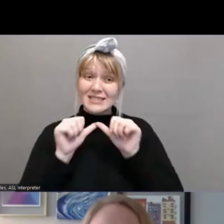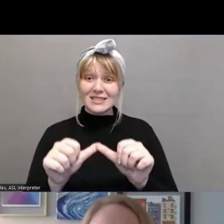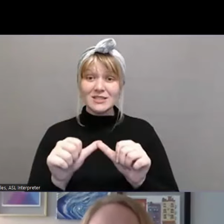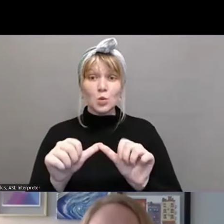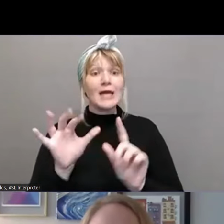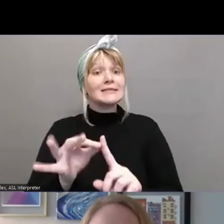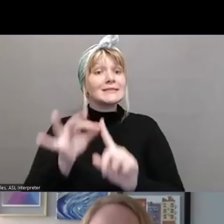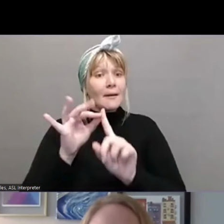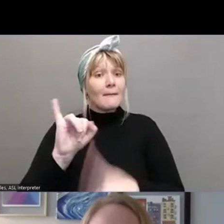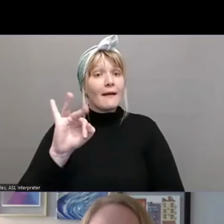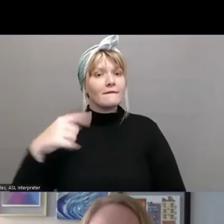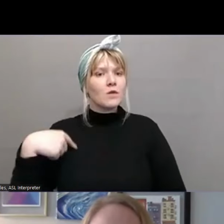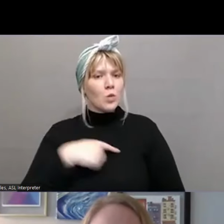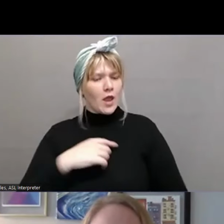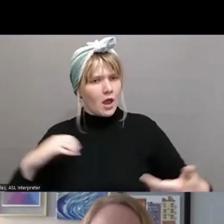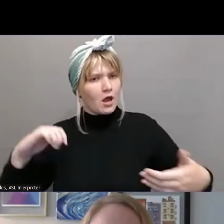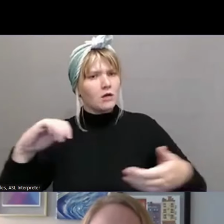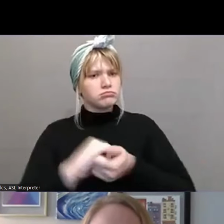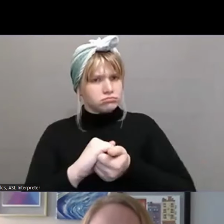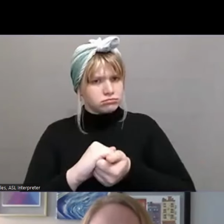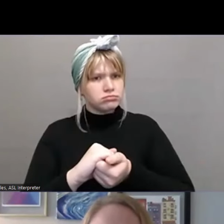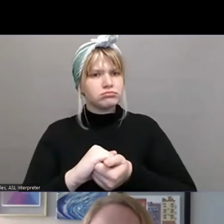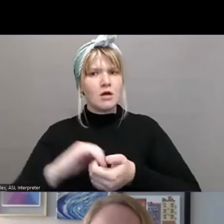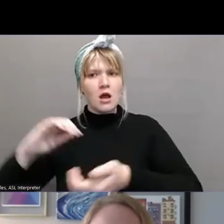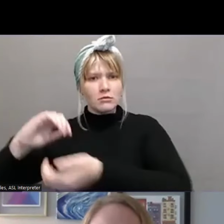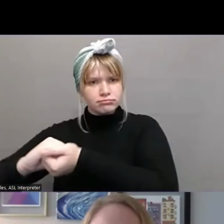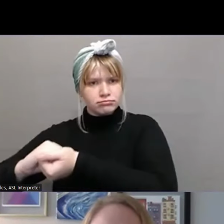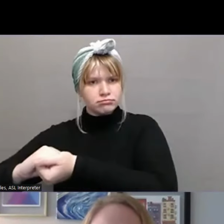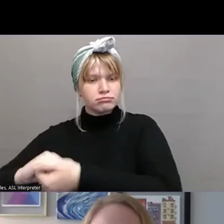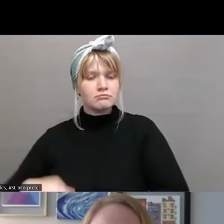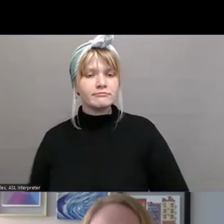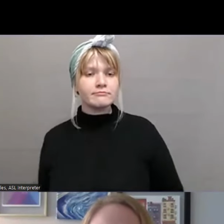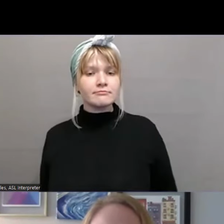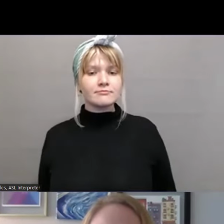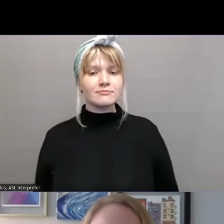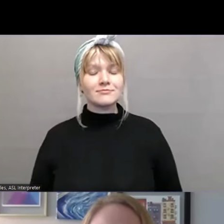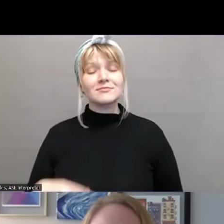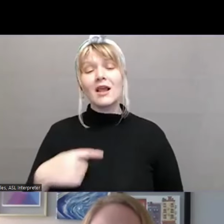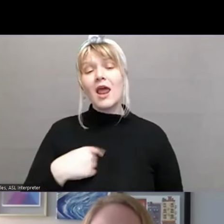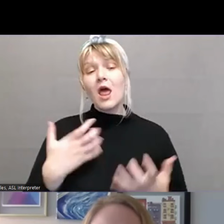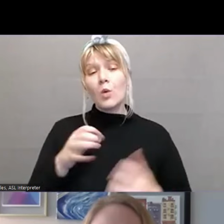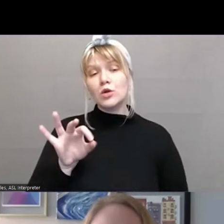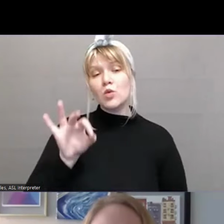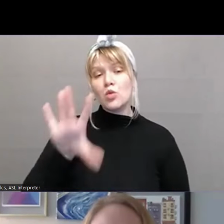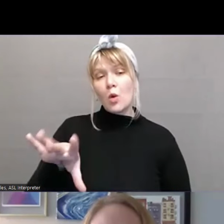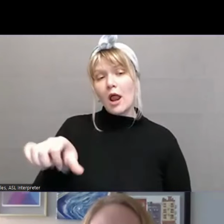in these collaborative partnerships.